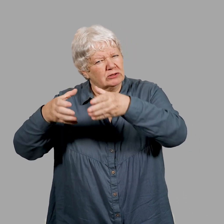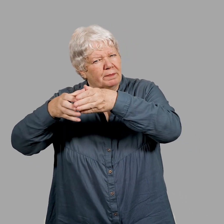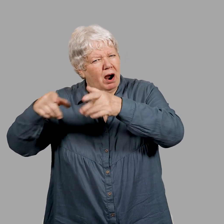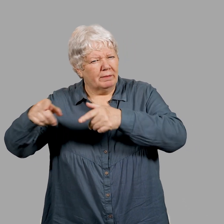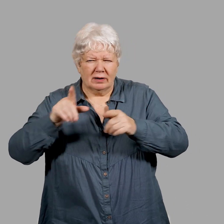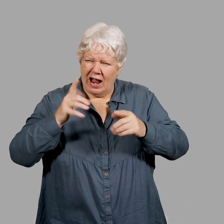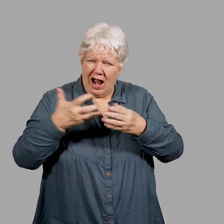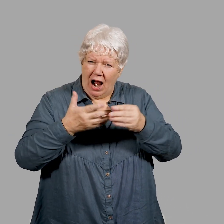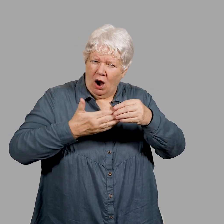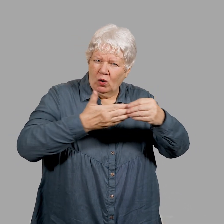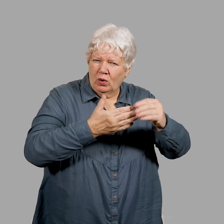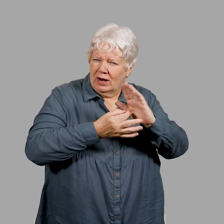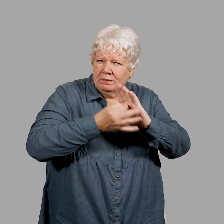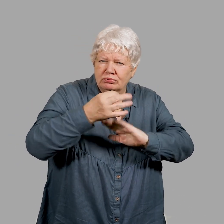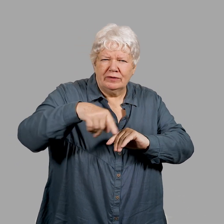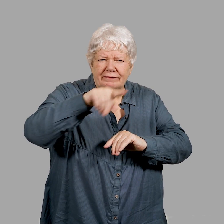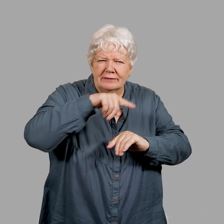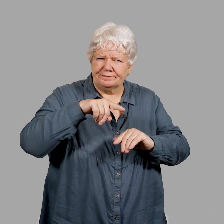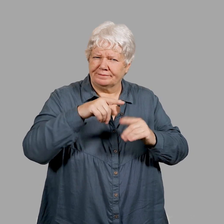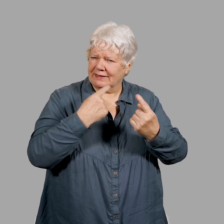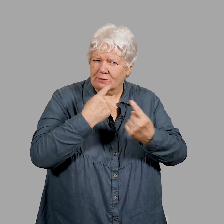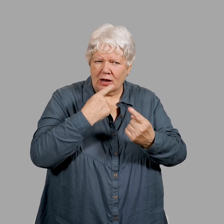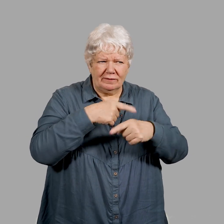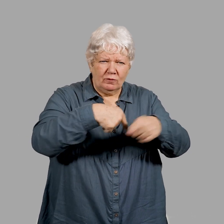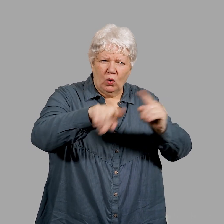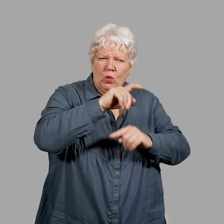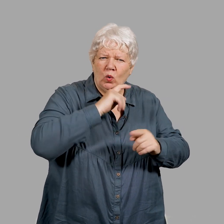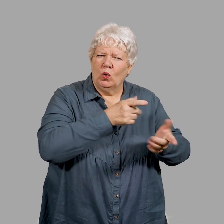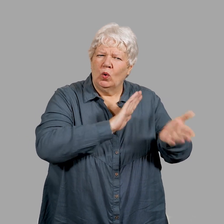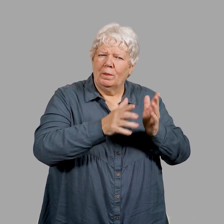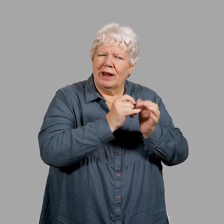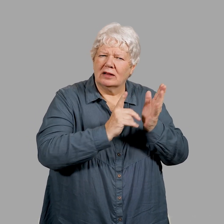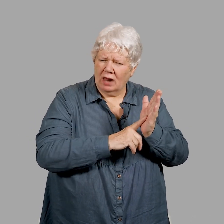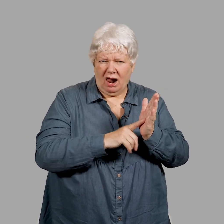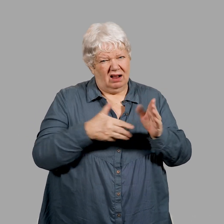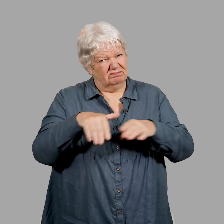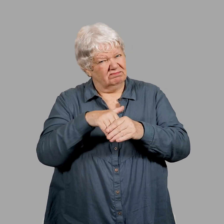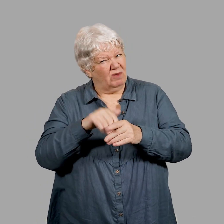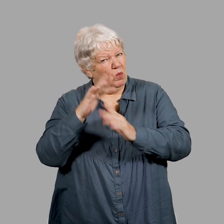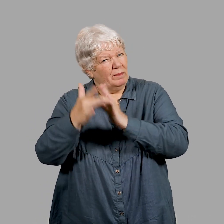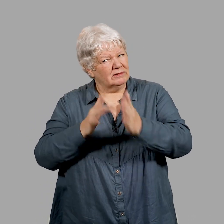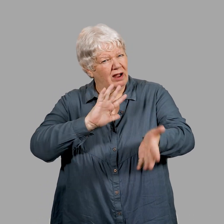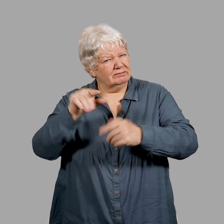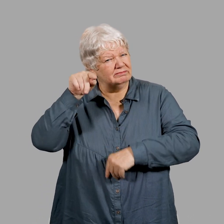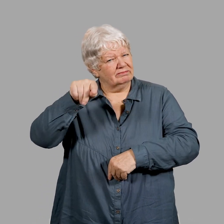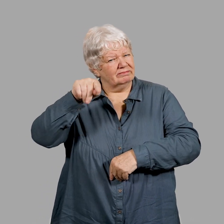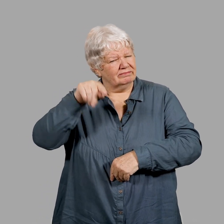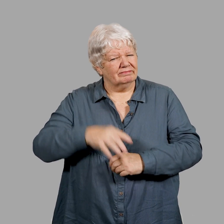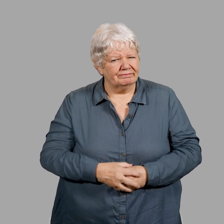guidance on improving information available to BSL users, including website resources.